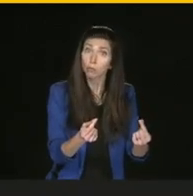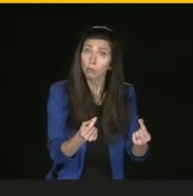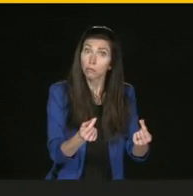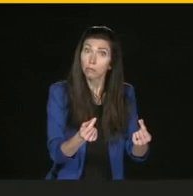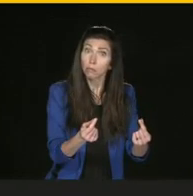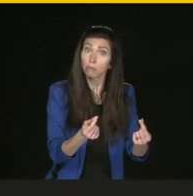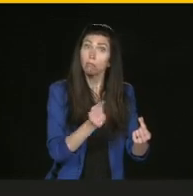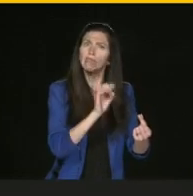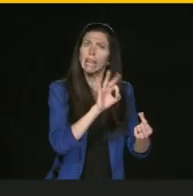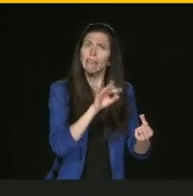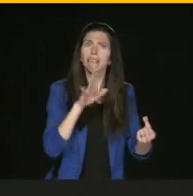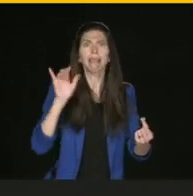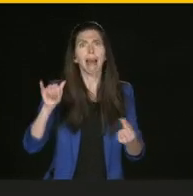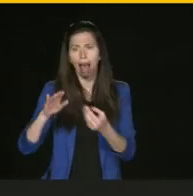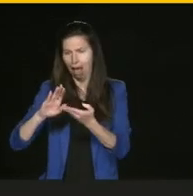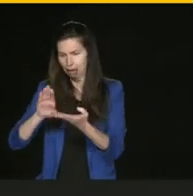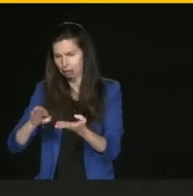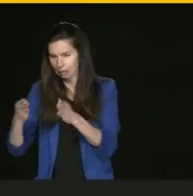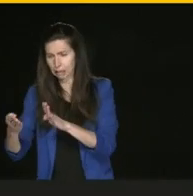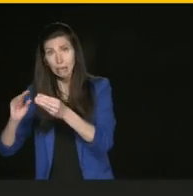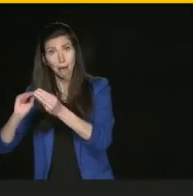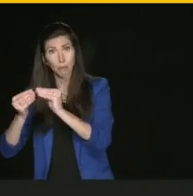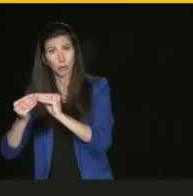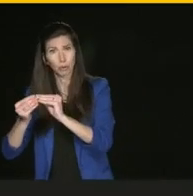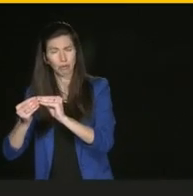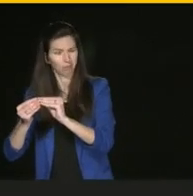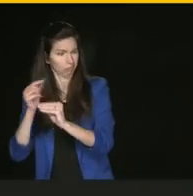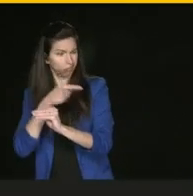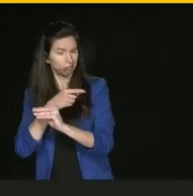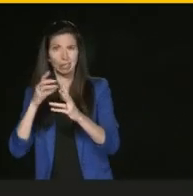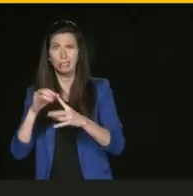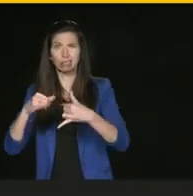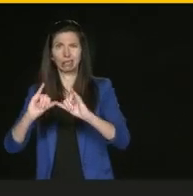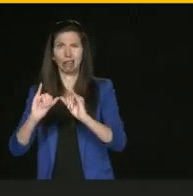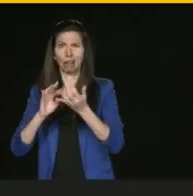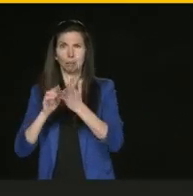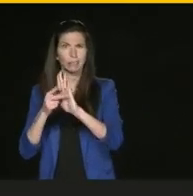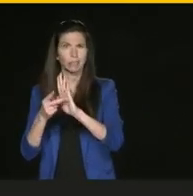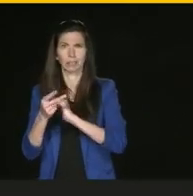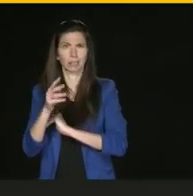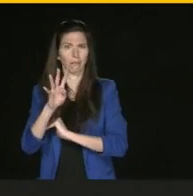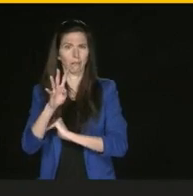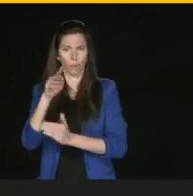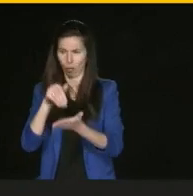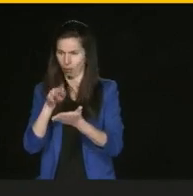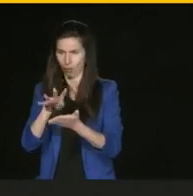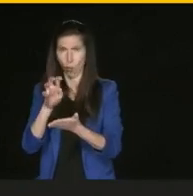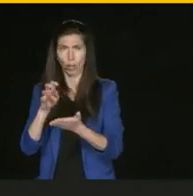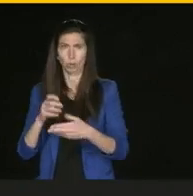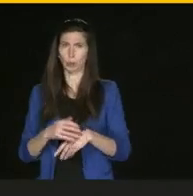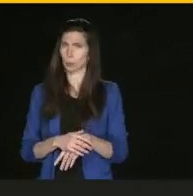ATTAINABLE, AND IF SO, IF YOU USE THE SAME DEATH RATE, THAT